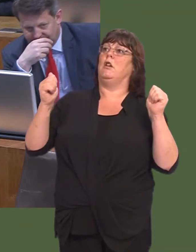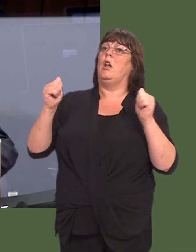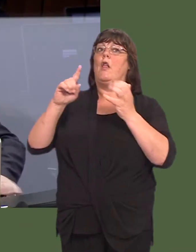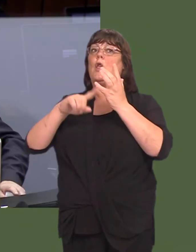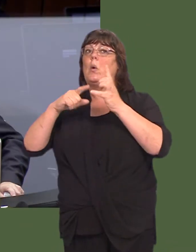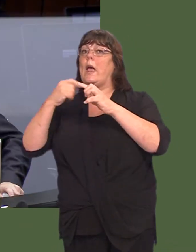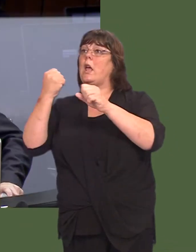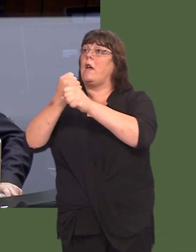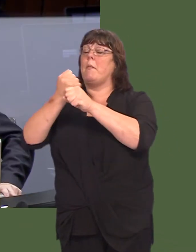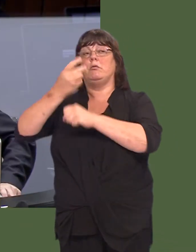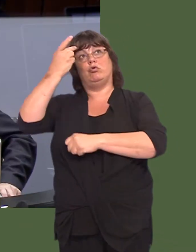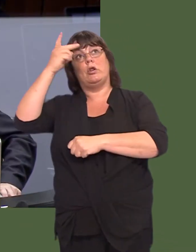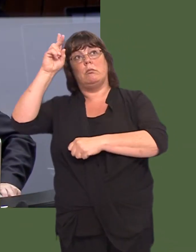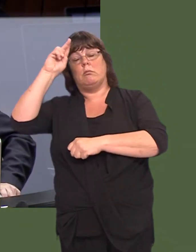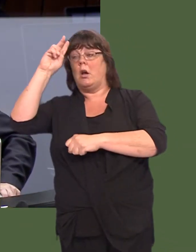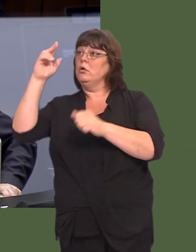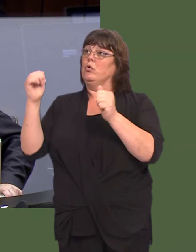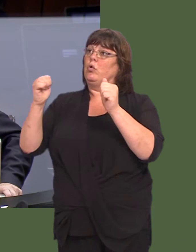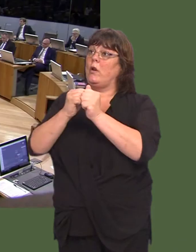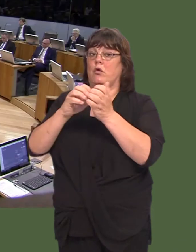UK Government is convertedí, then I welcome that as well.